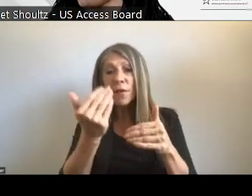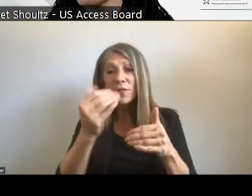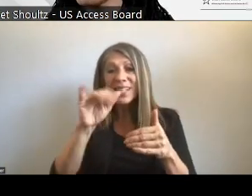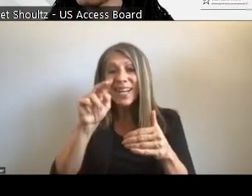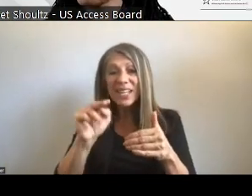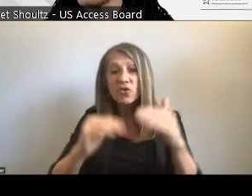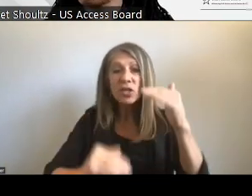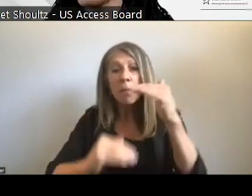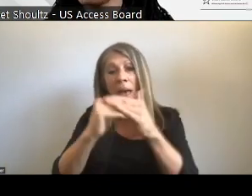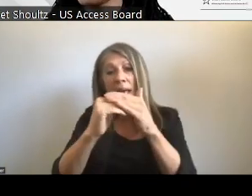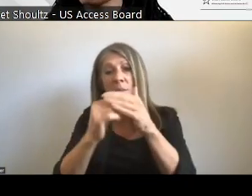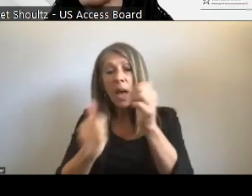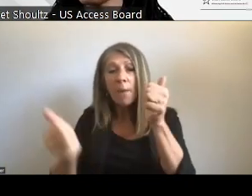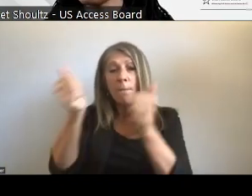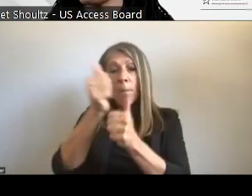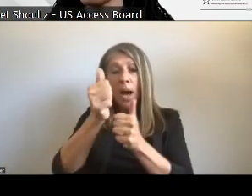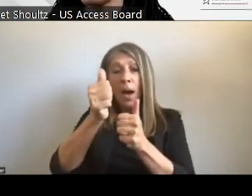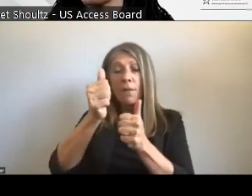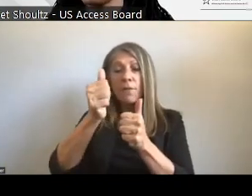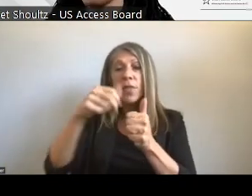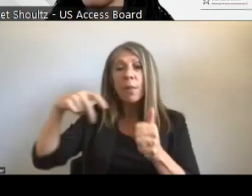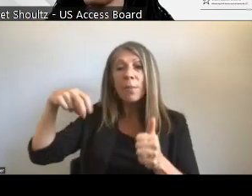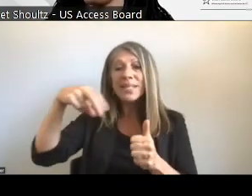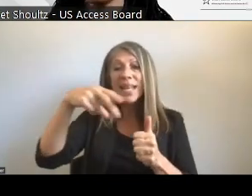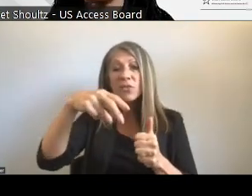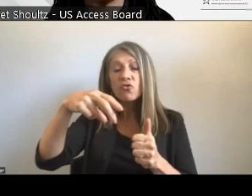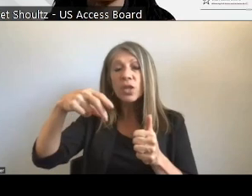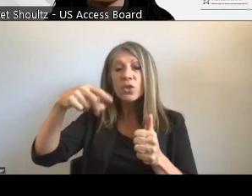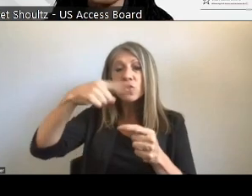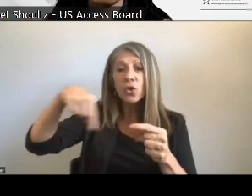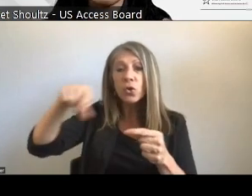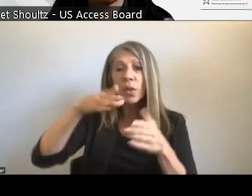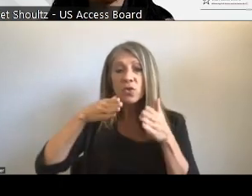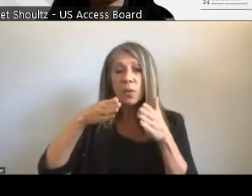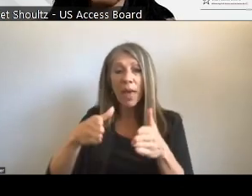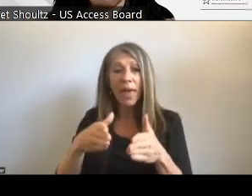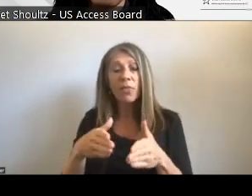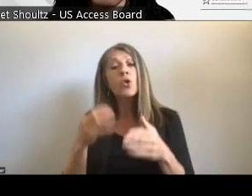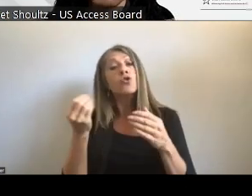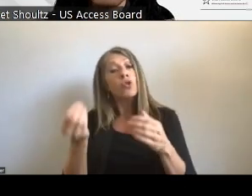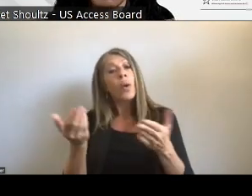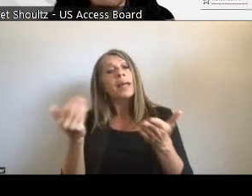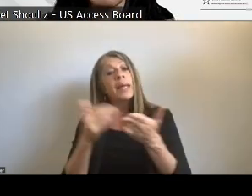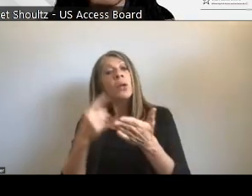maximum above the pedestrian circulation path. So again we're requiring curb ramps